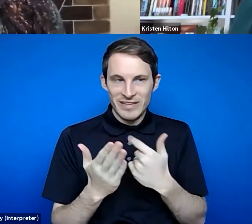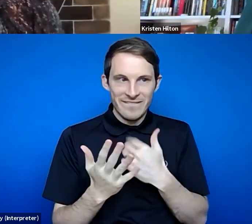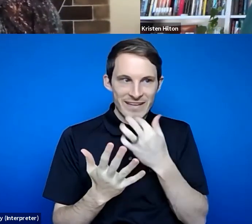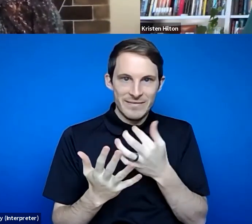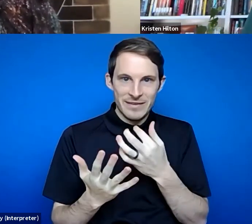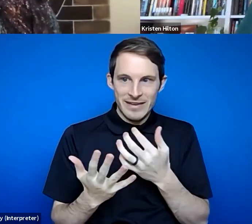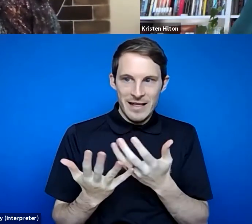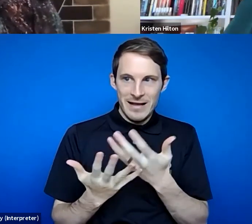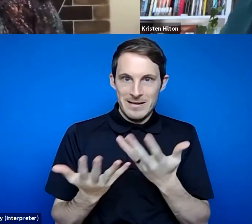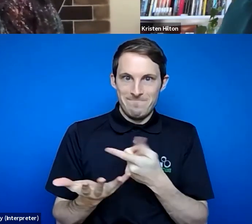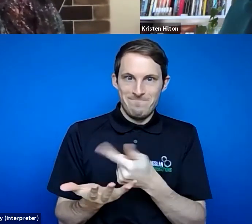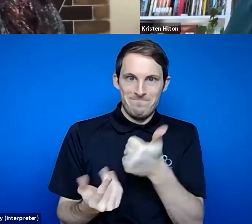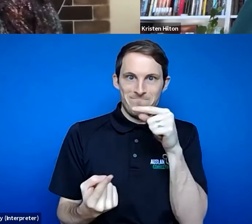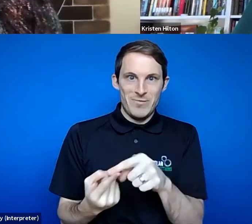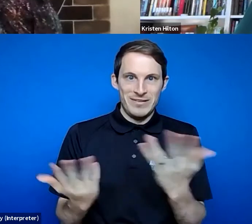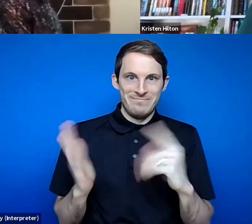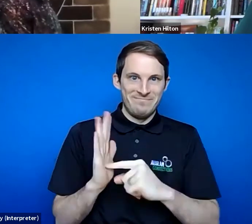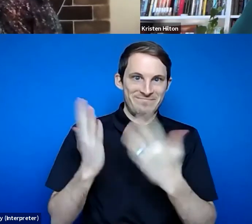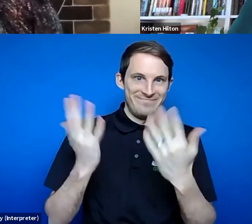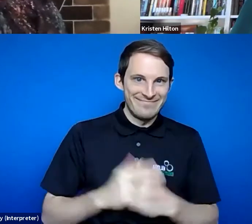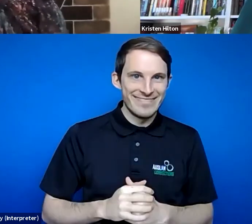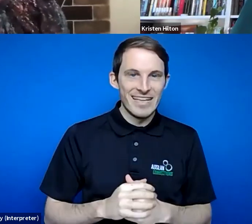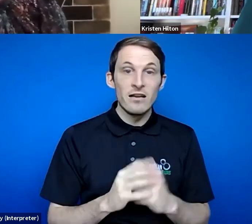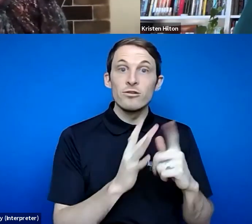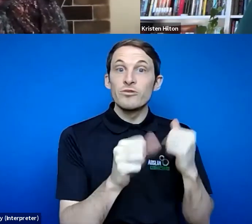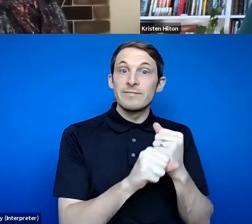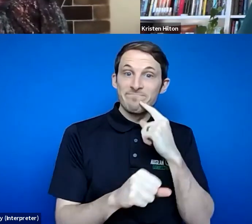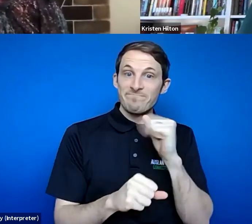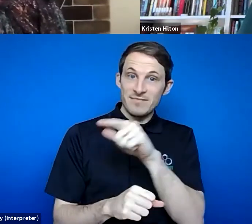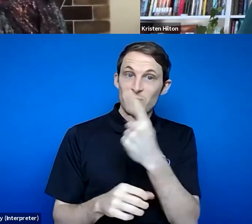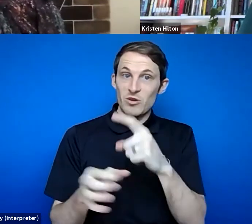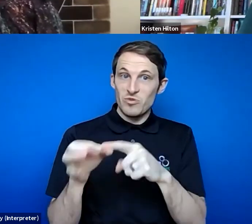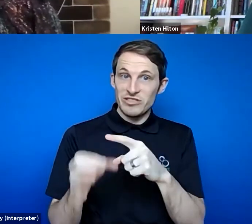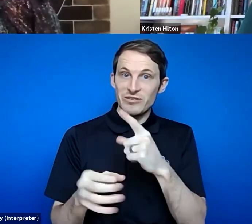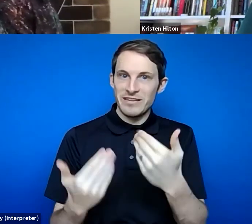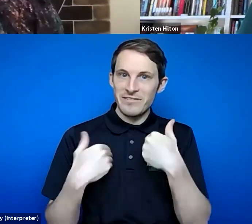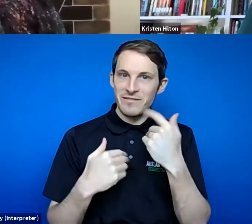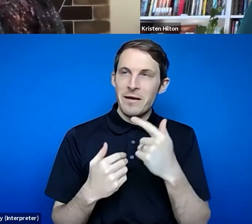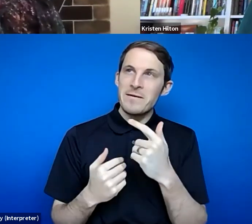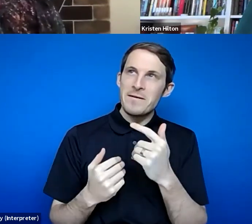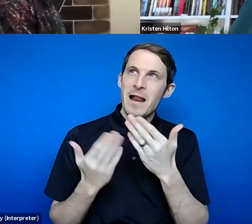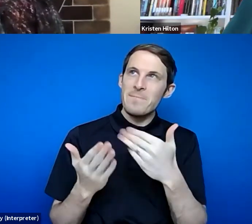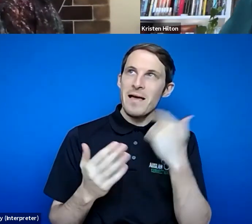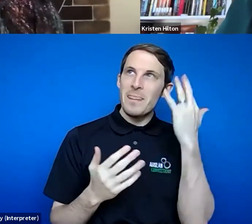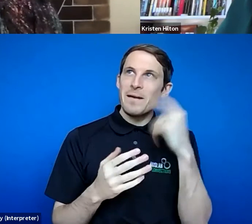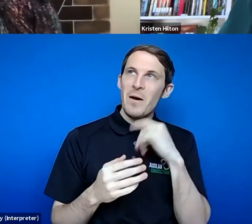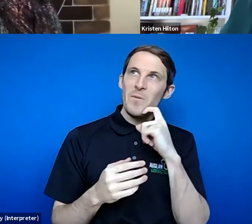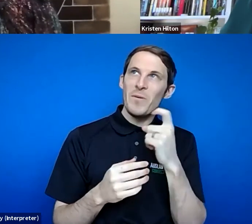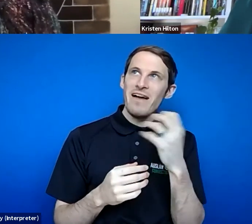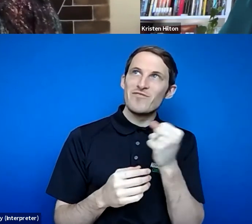One of those questions that would have you going, "Mmm let me think